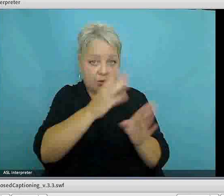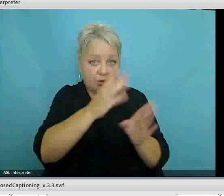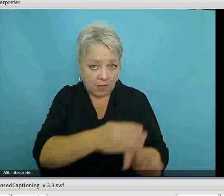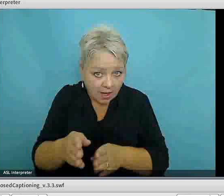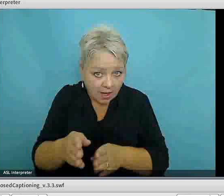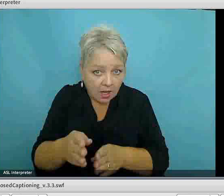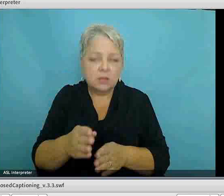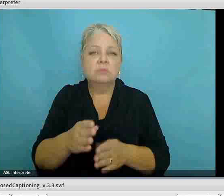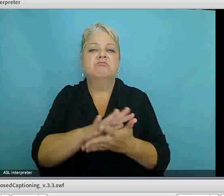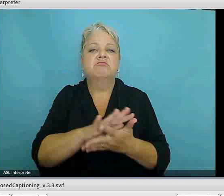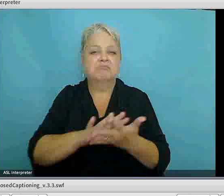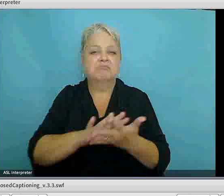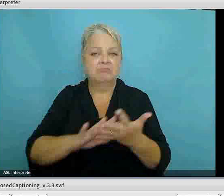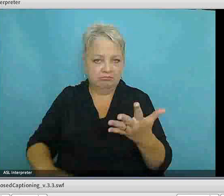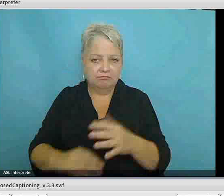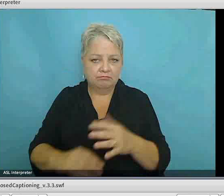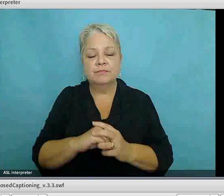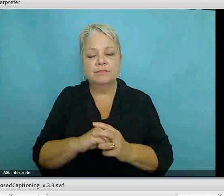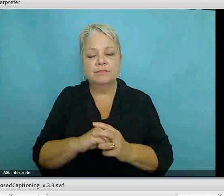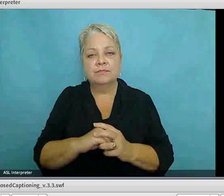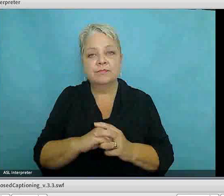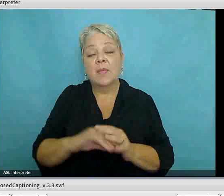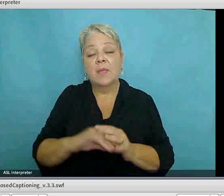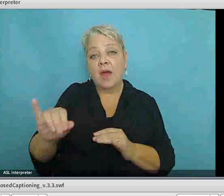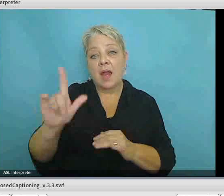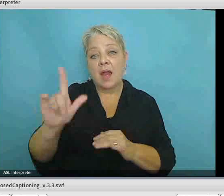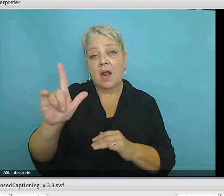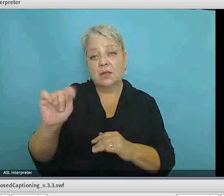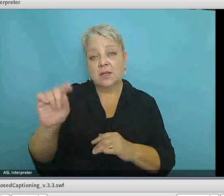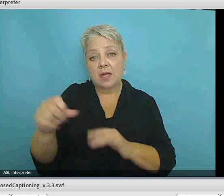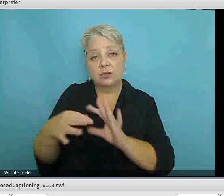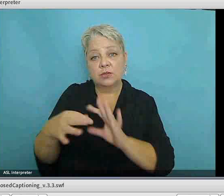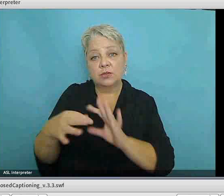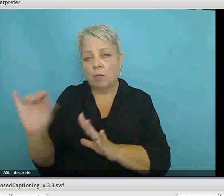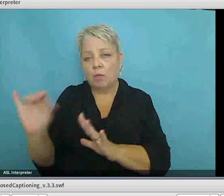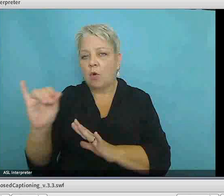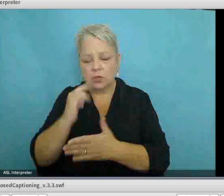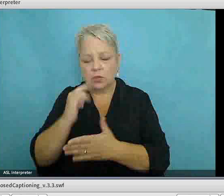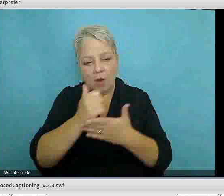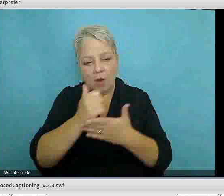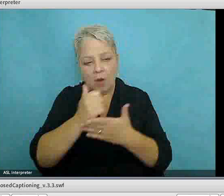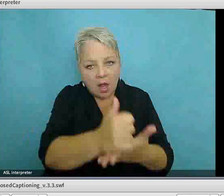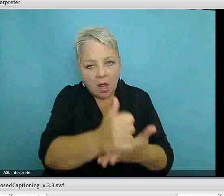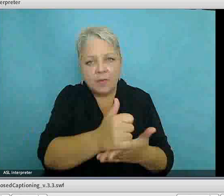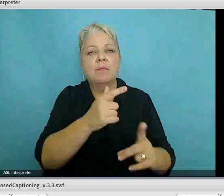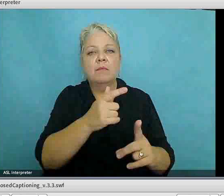The coordinator will assist the enrollee to access personal assistance services if those